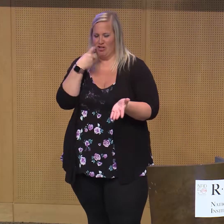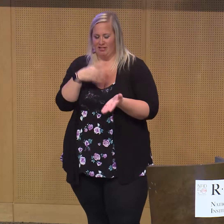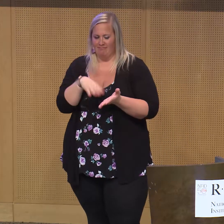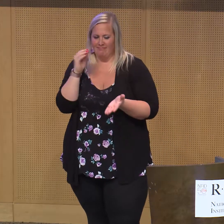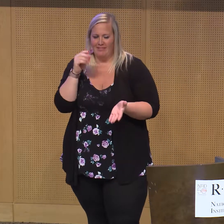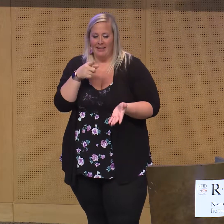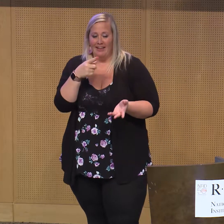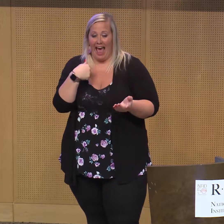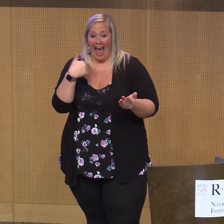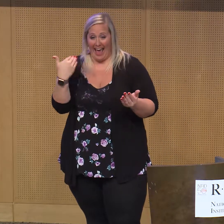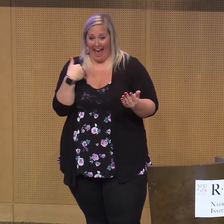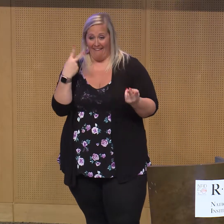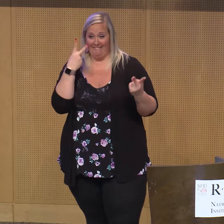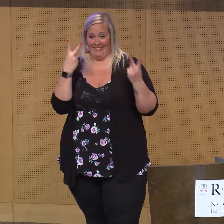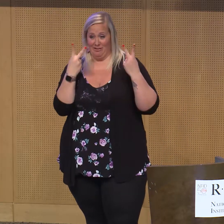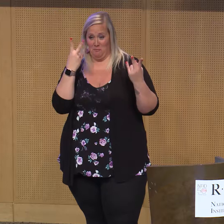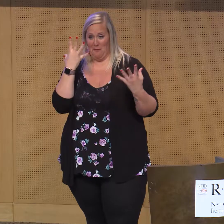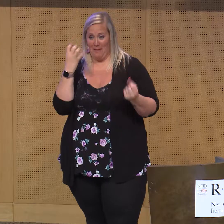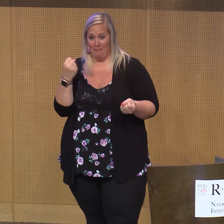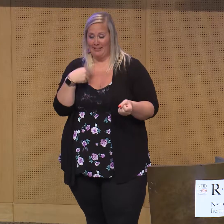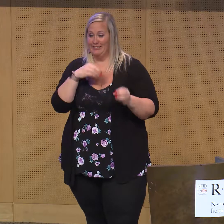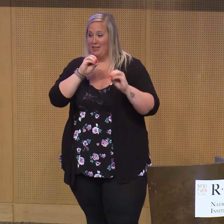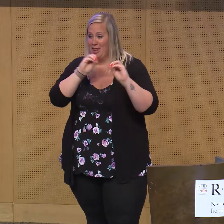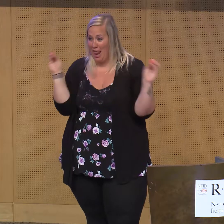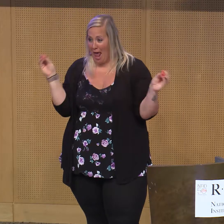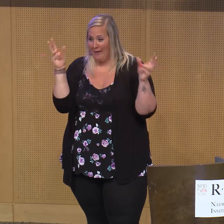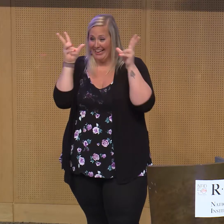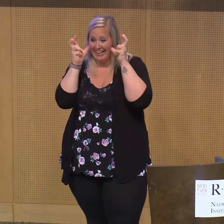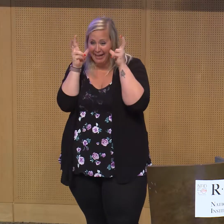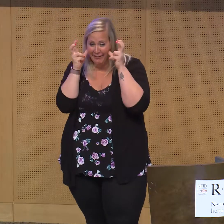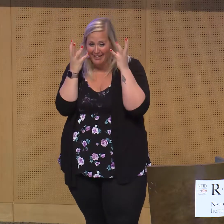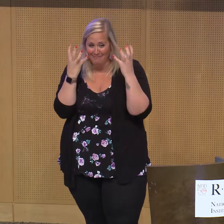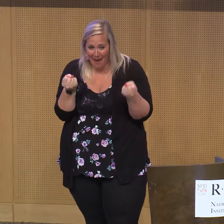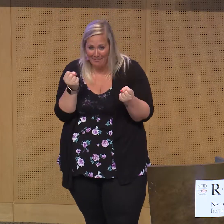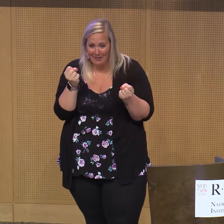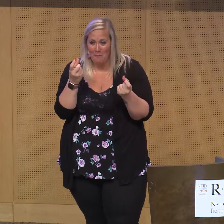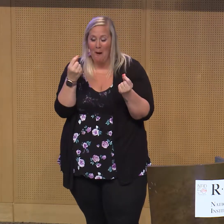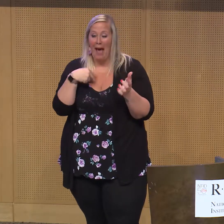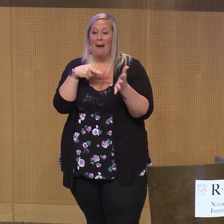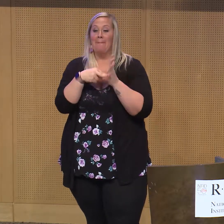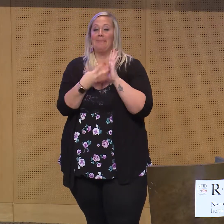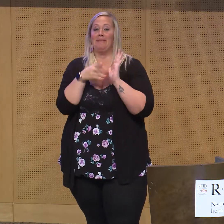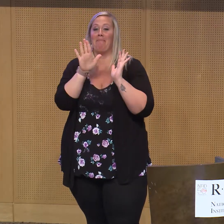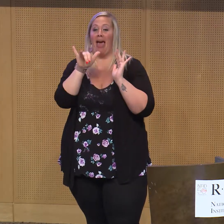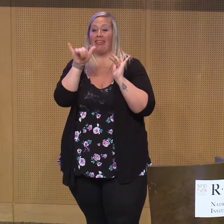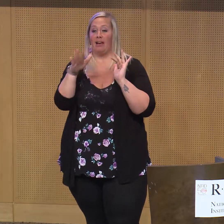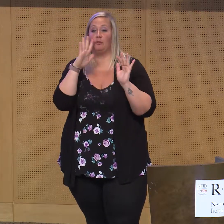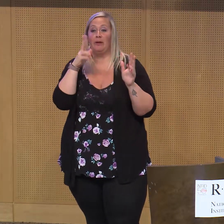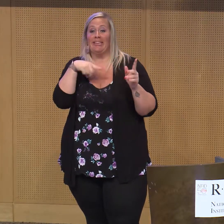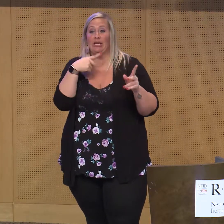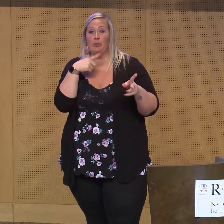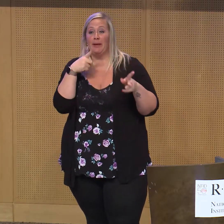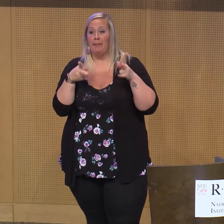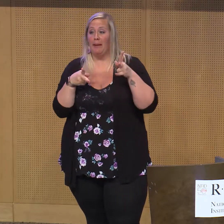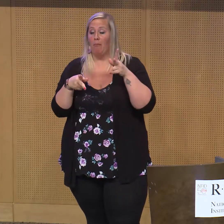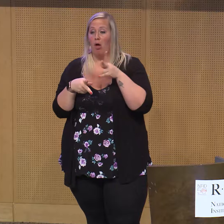So one thing I recently learned is that I have visual memory. I don't have any auditory memory.